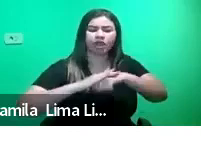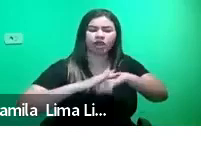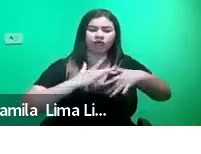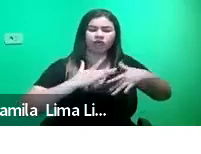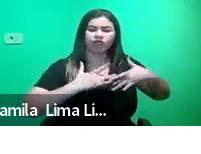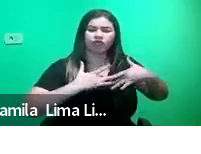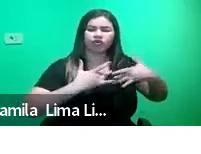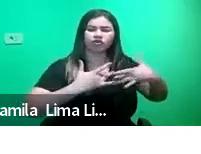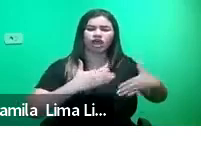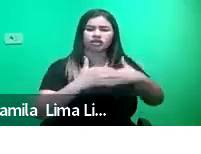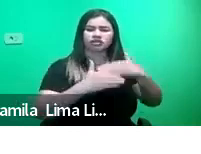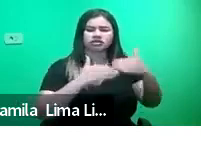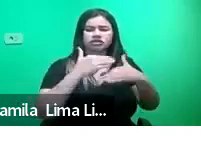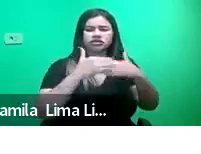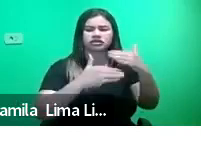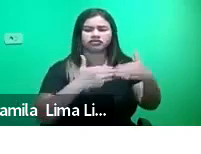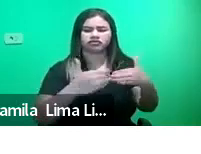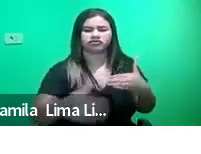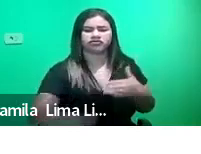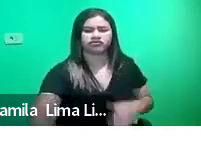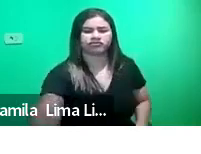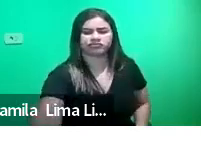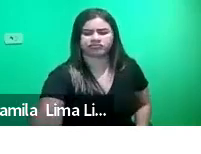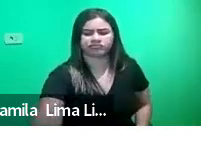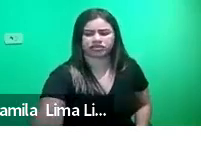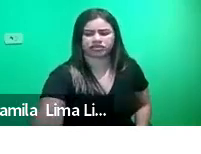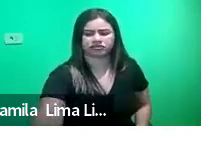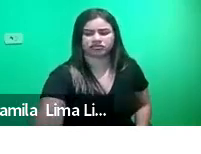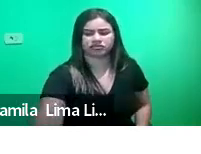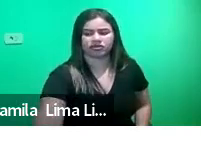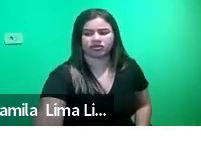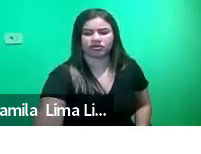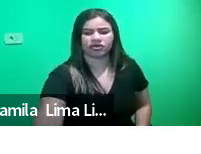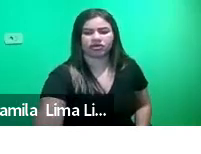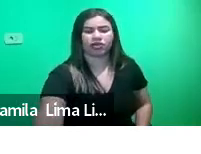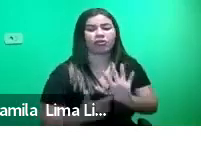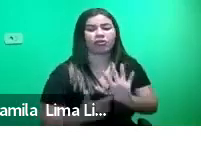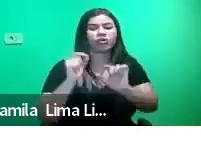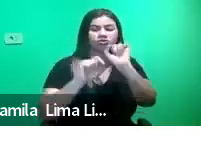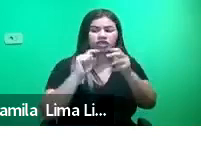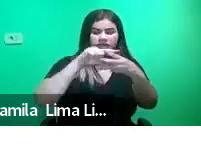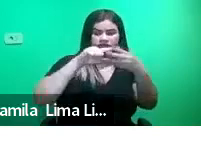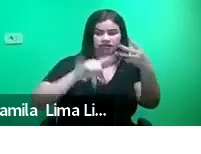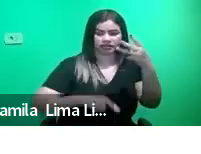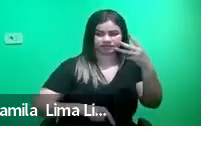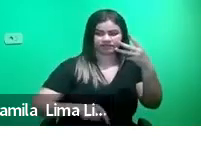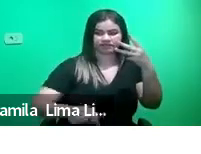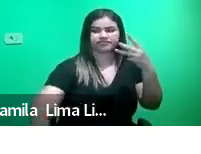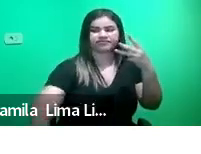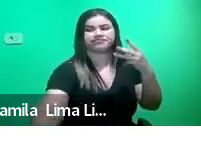of behavior, and he says he exhibits the following the following 3 instance the following 3 instance. : number : number one: So is is, number one: So is he imagining